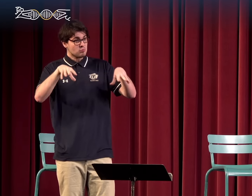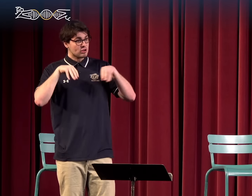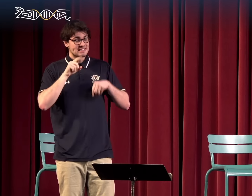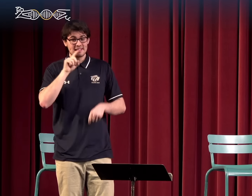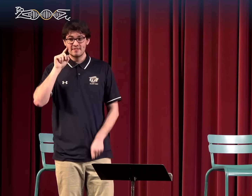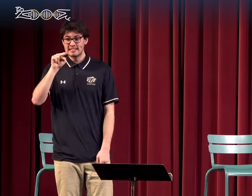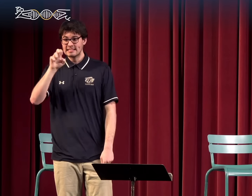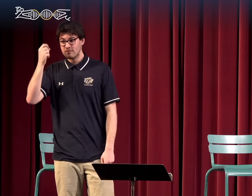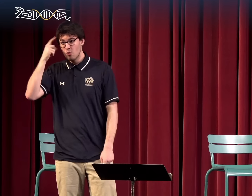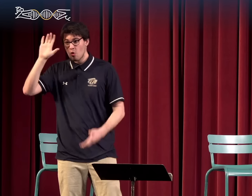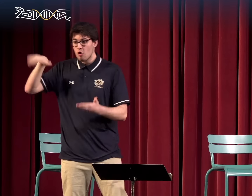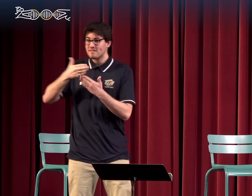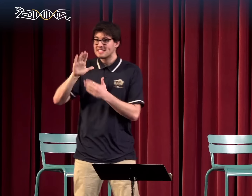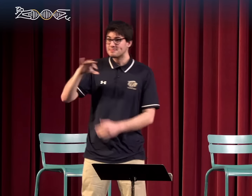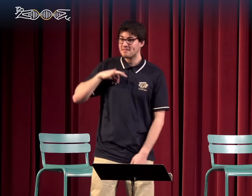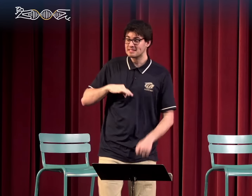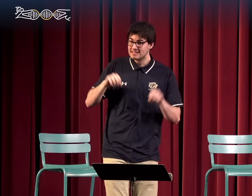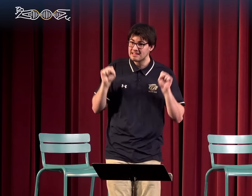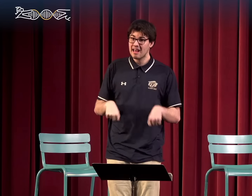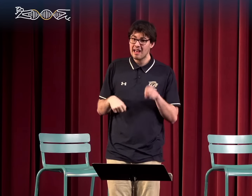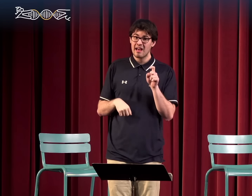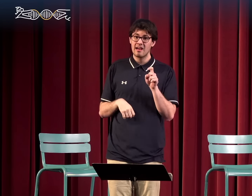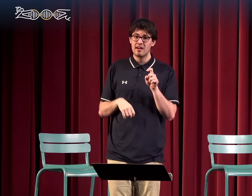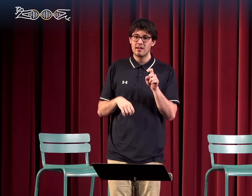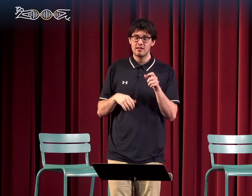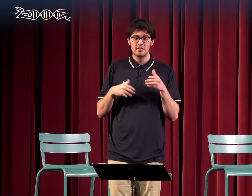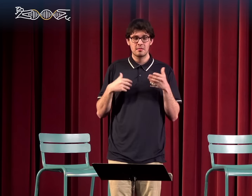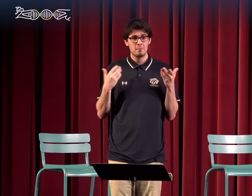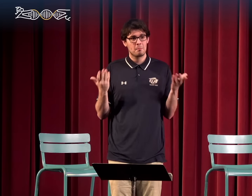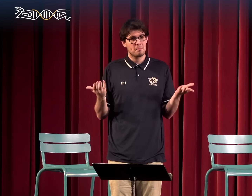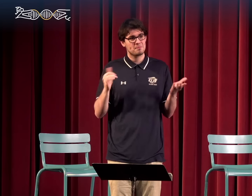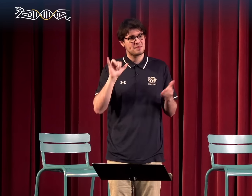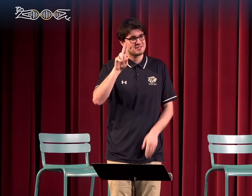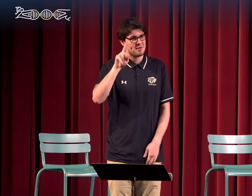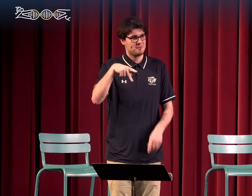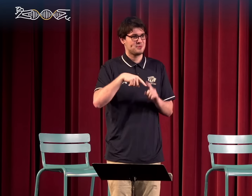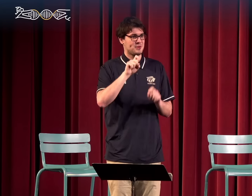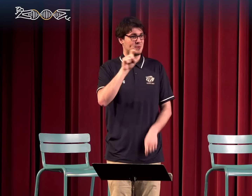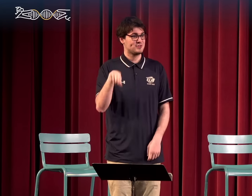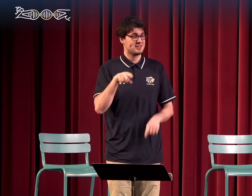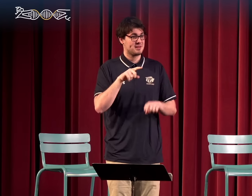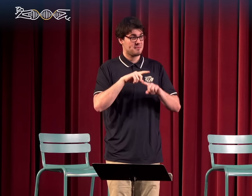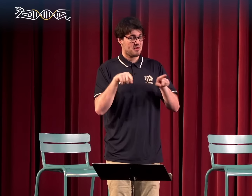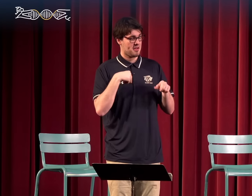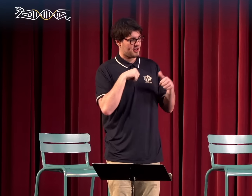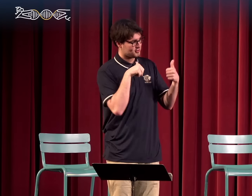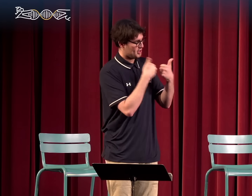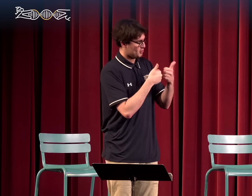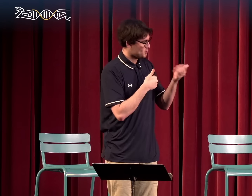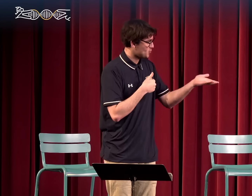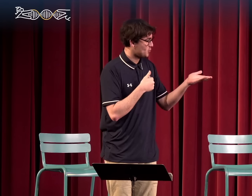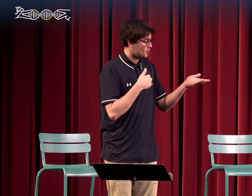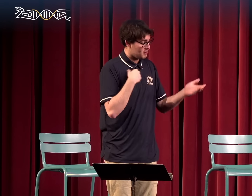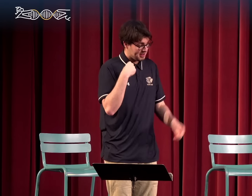embrace deafness for all benefits? I think that that's up to you as a question but I would challenge you as my